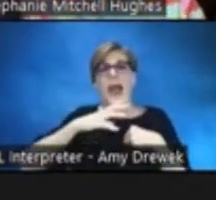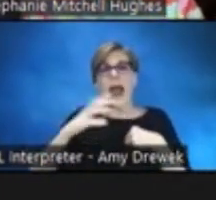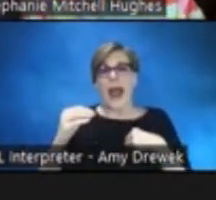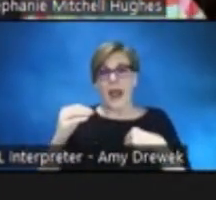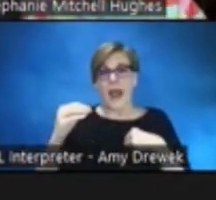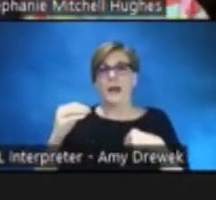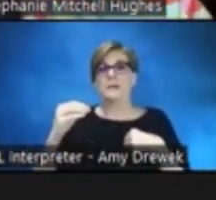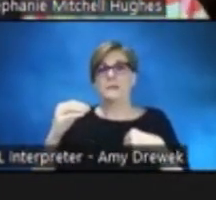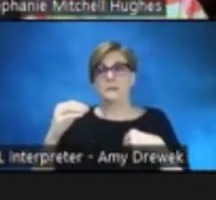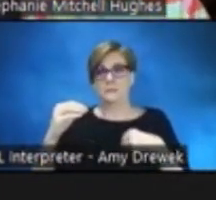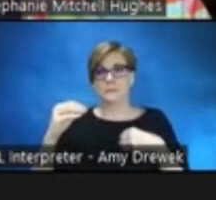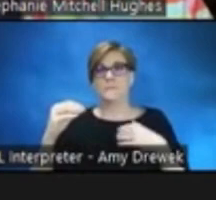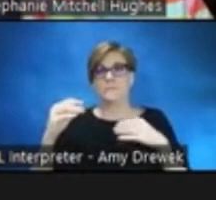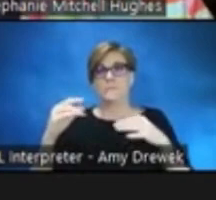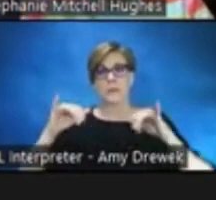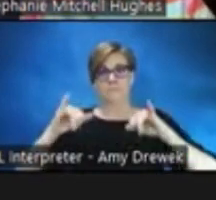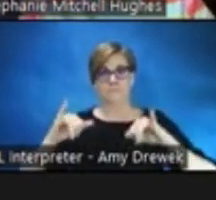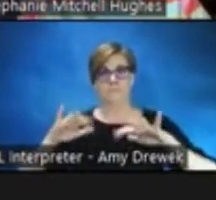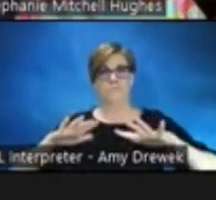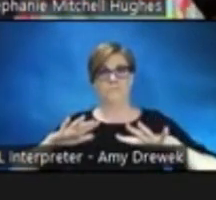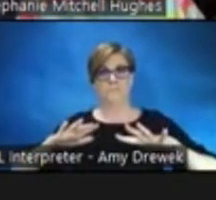THAT'S WHAT I DON'T TRUST YOU TO DO.